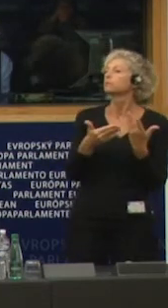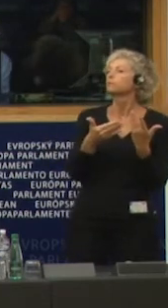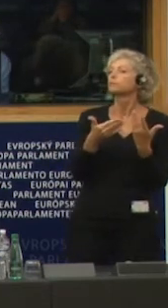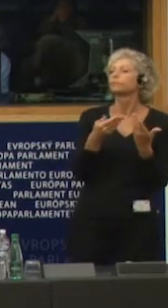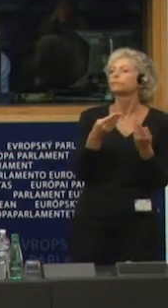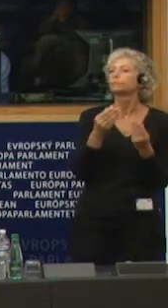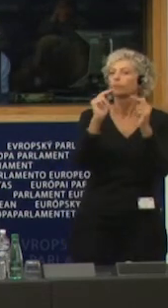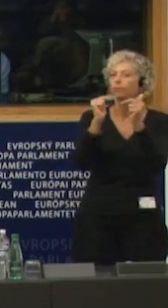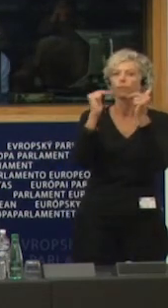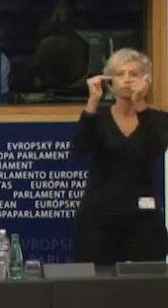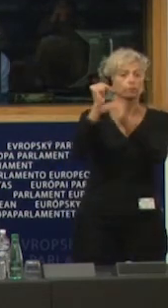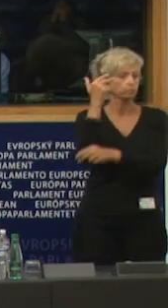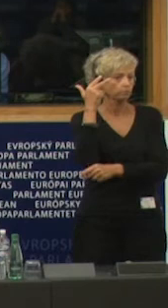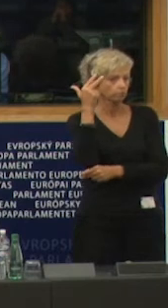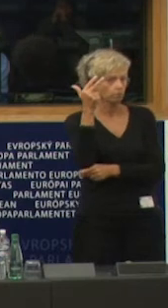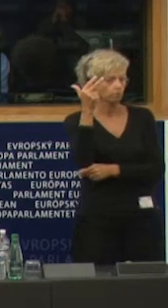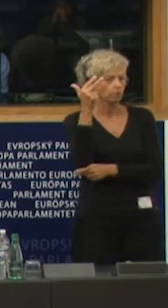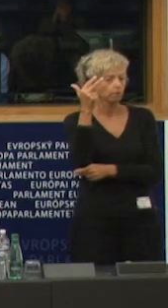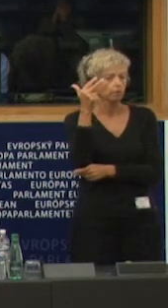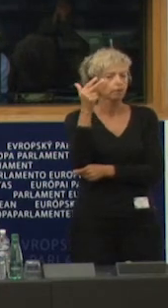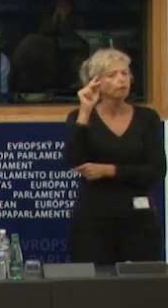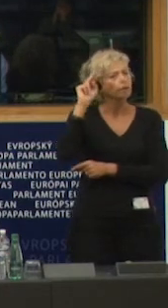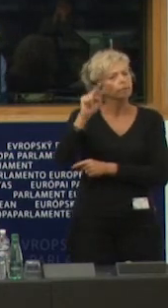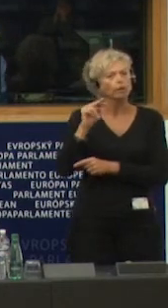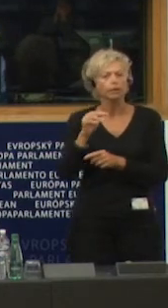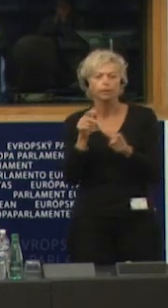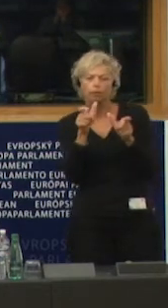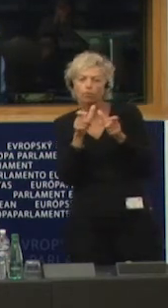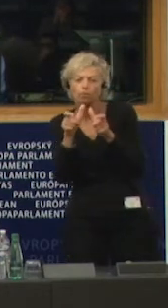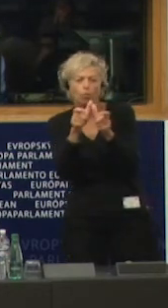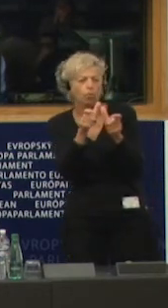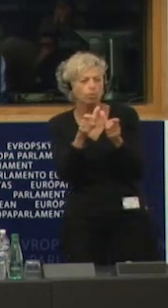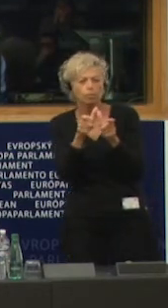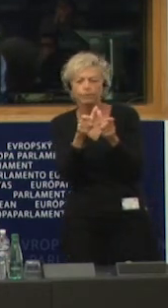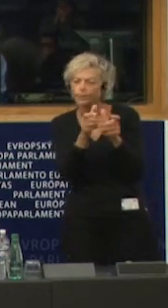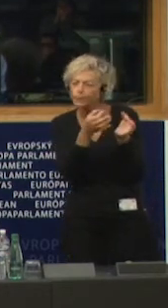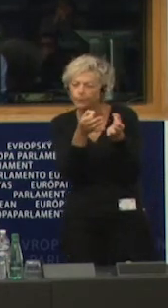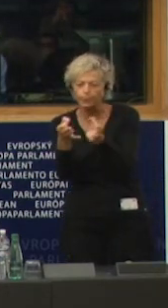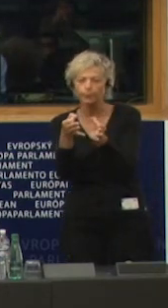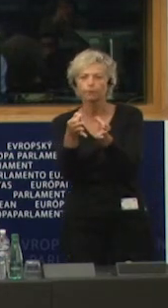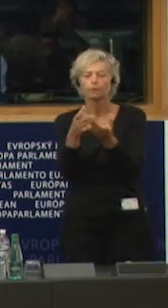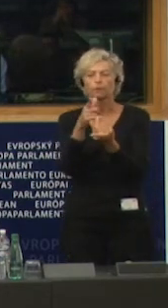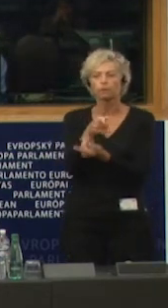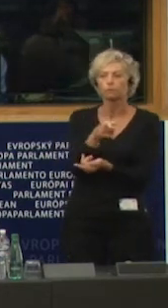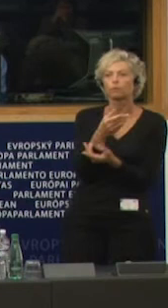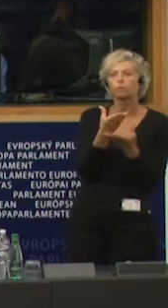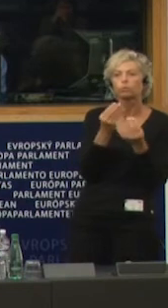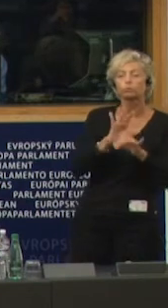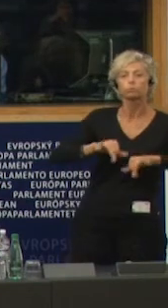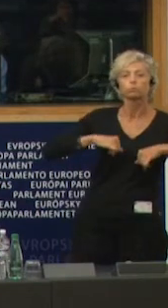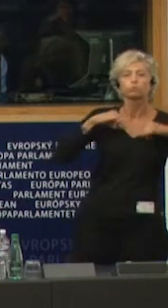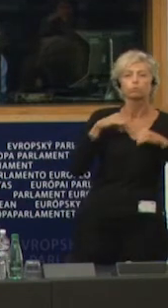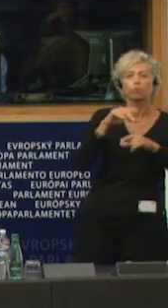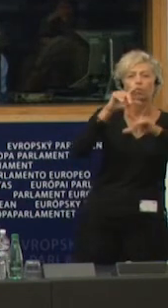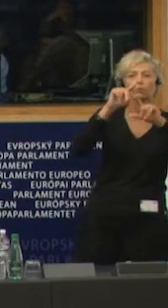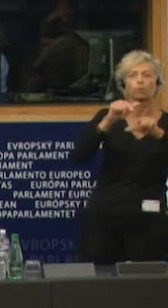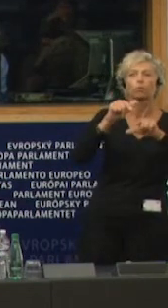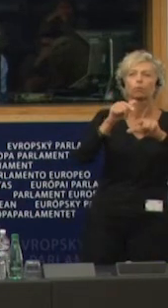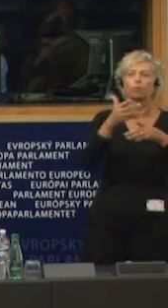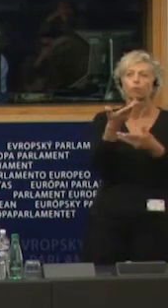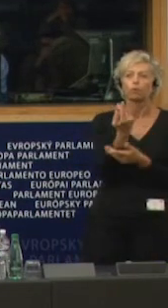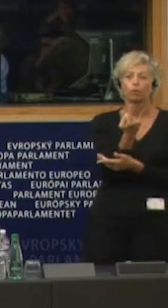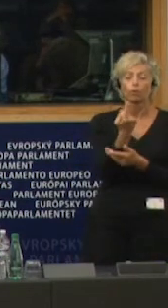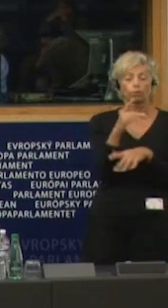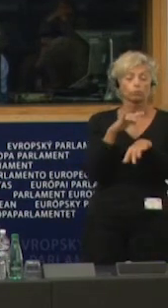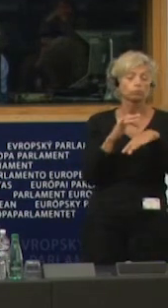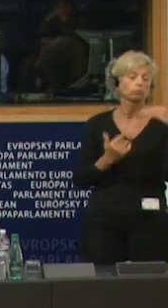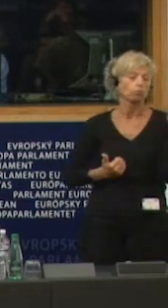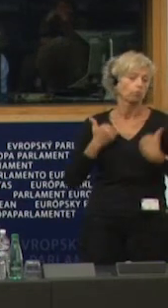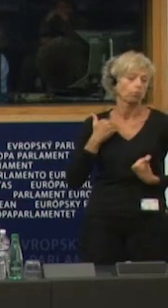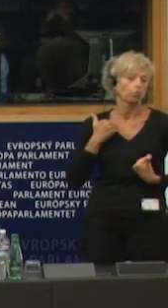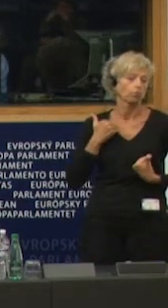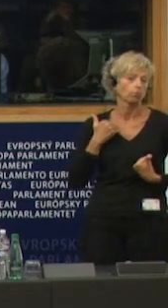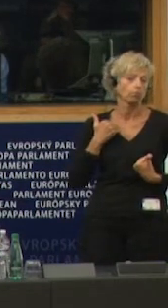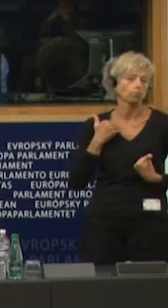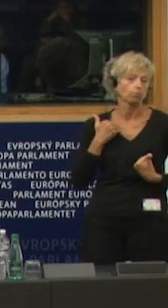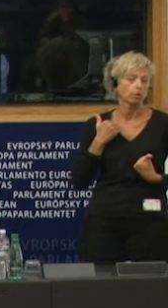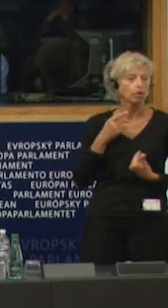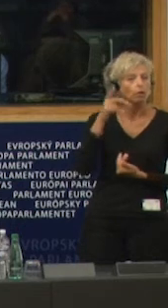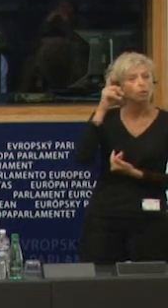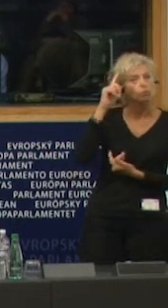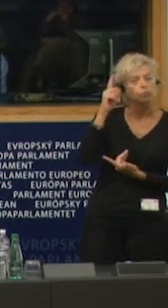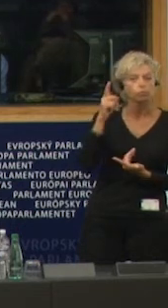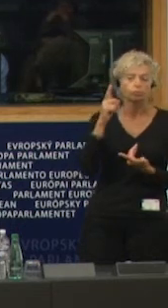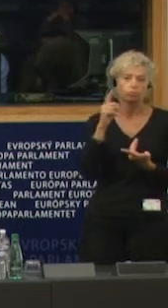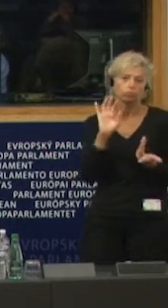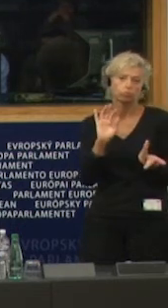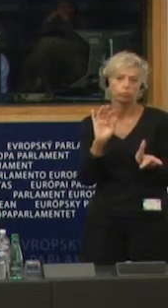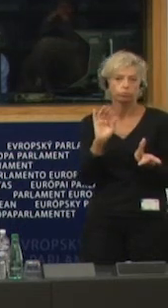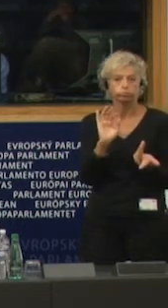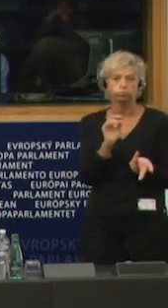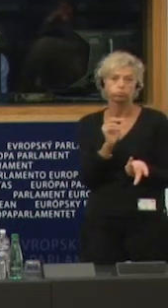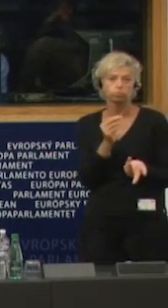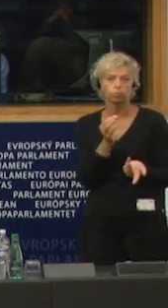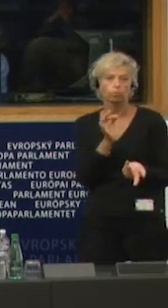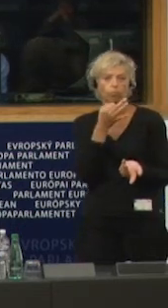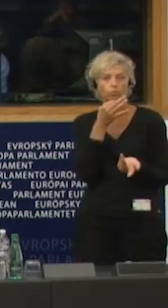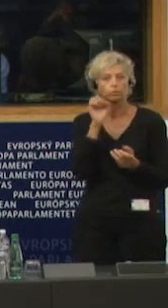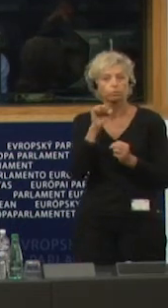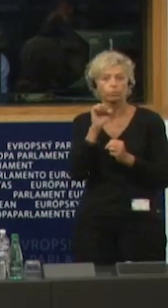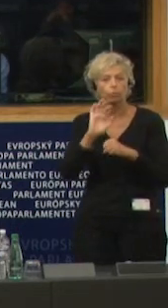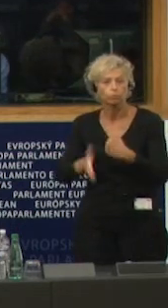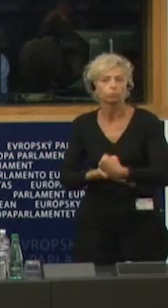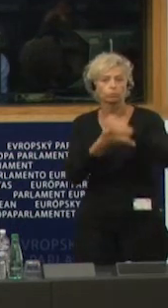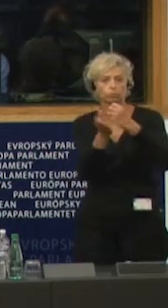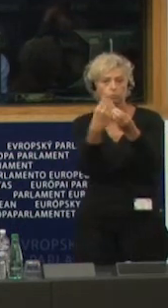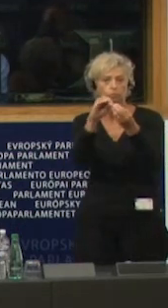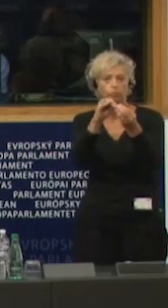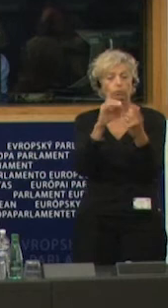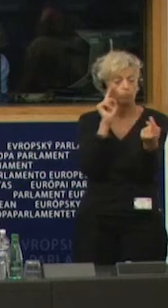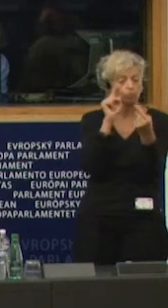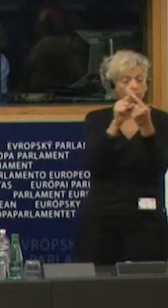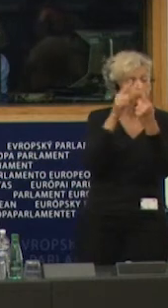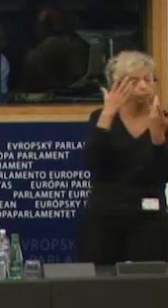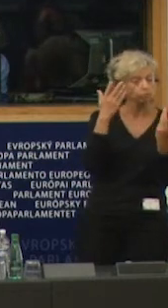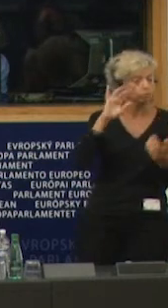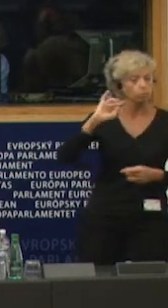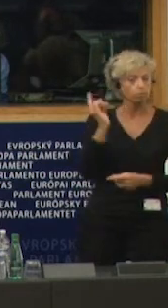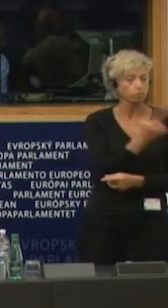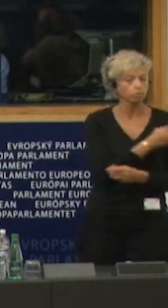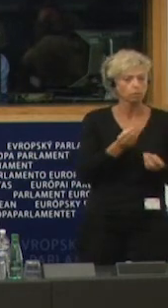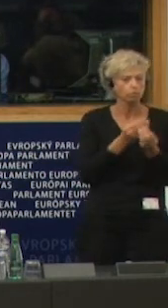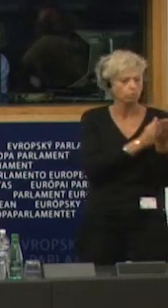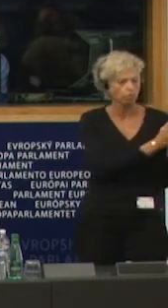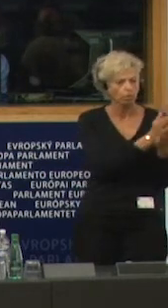As far as the breakdown. 46% are female and 54% male. Most young people go through stage 1. Completed that. 23% stage 2.